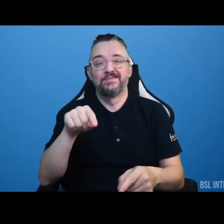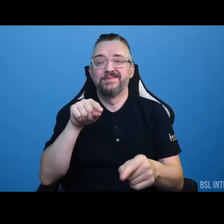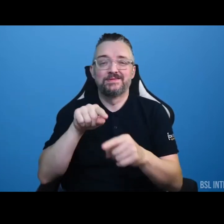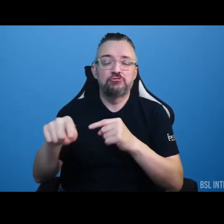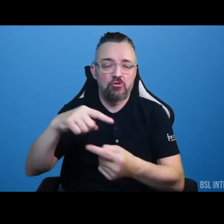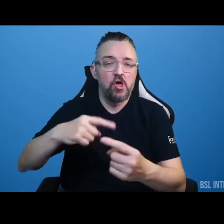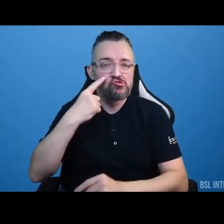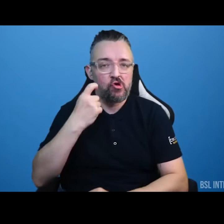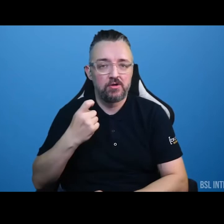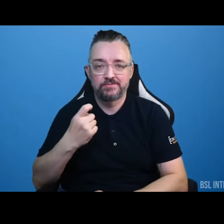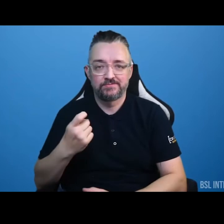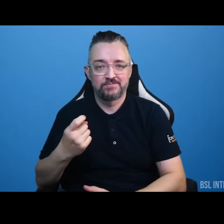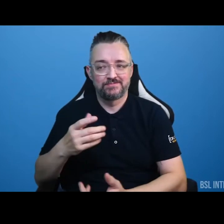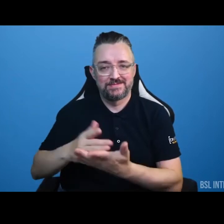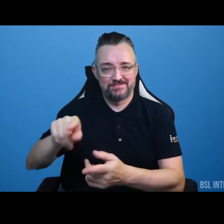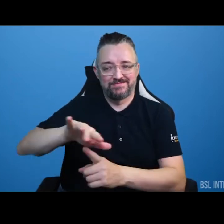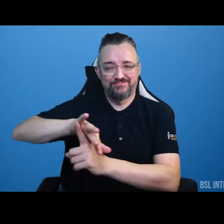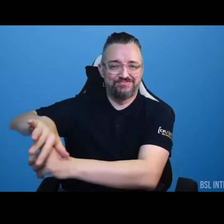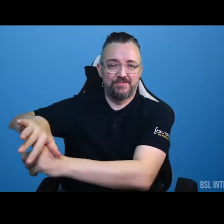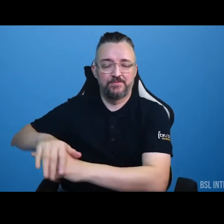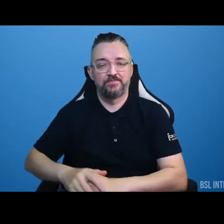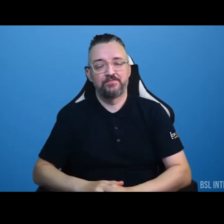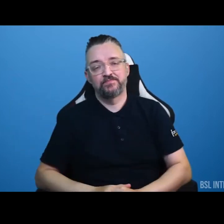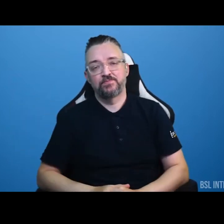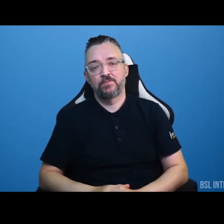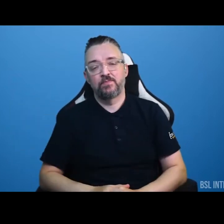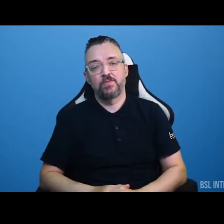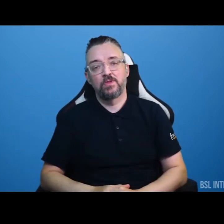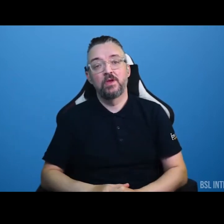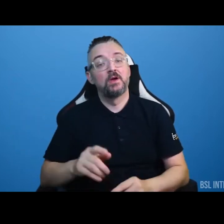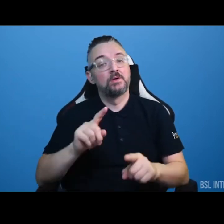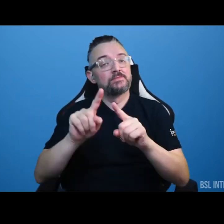So intergenerational equity is something that I come back to a lot, and something which I think